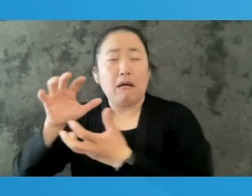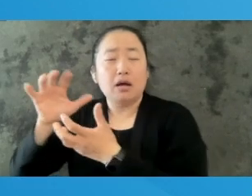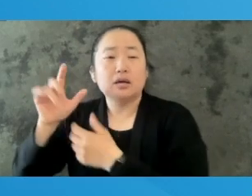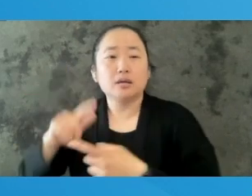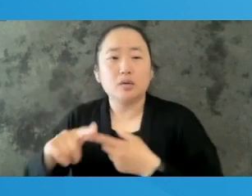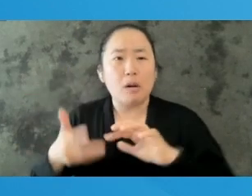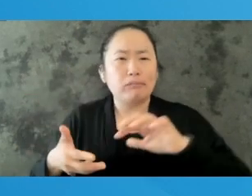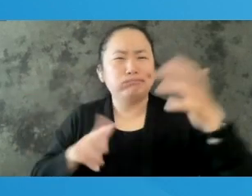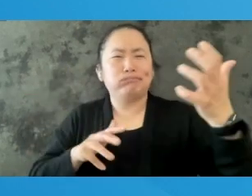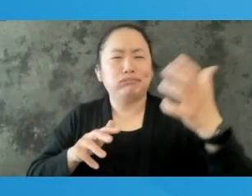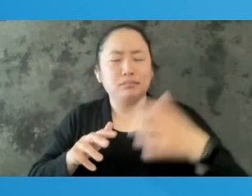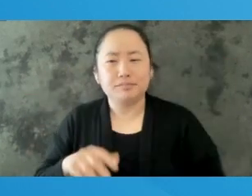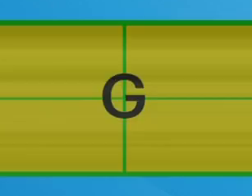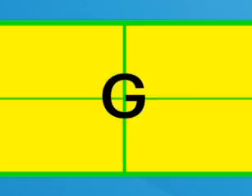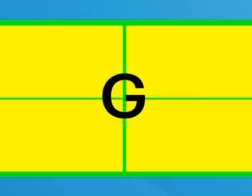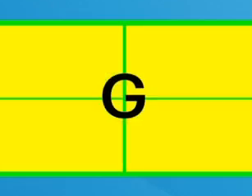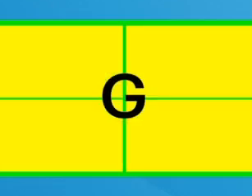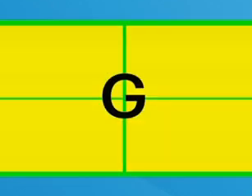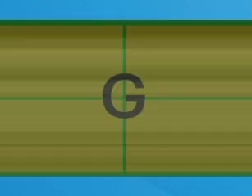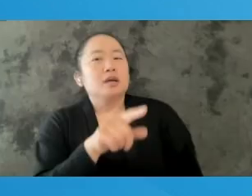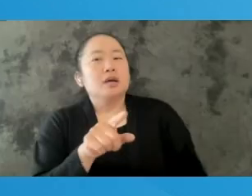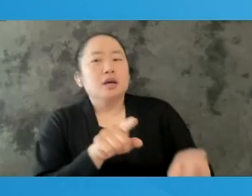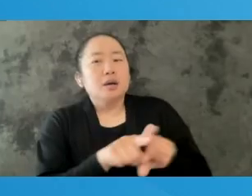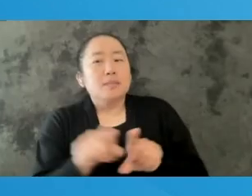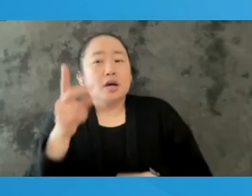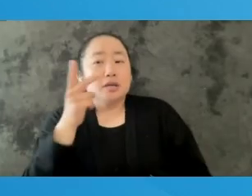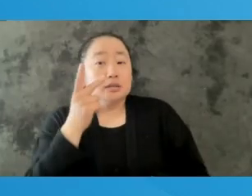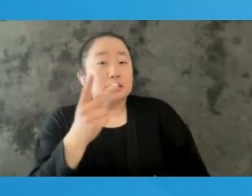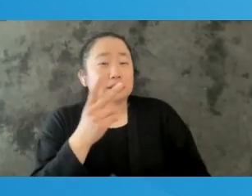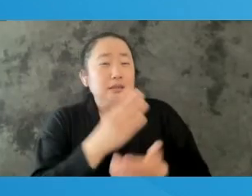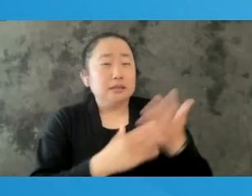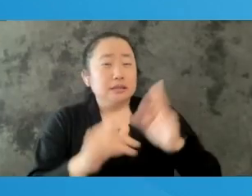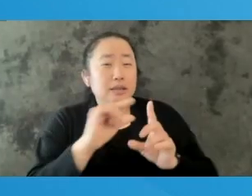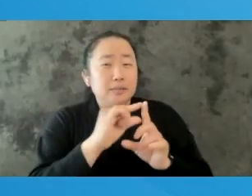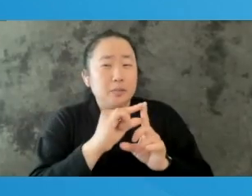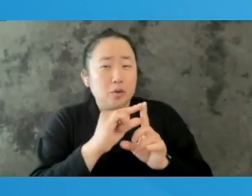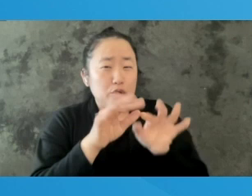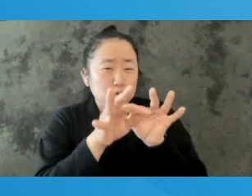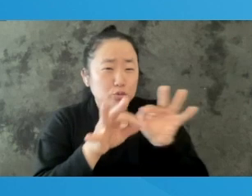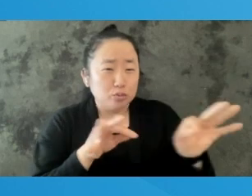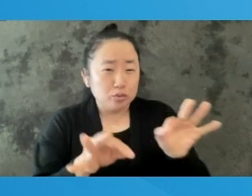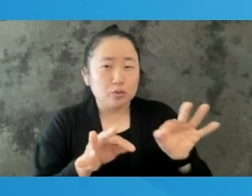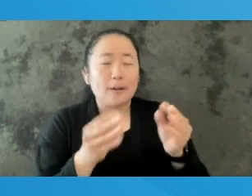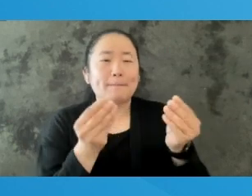And I'm seeing also some words to describe the materials and what it would look like